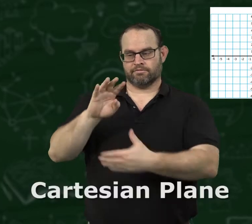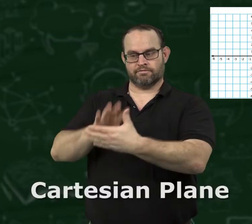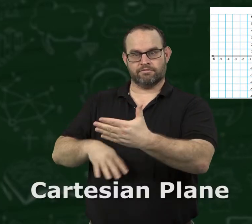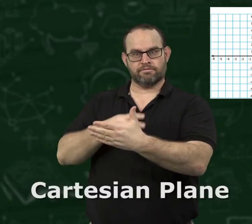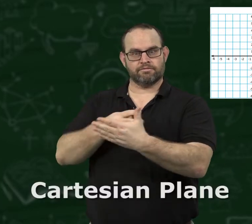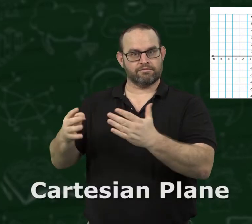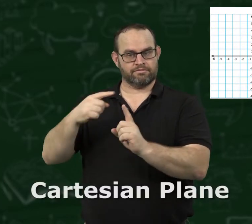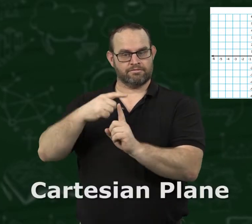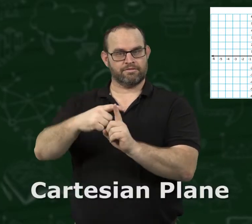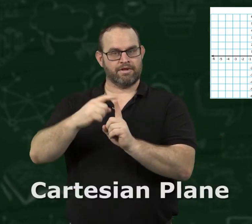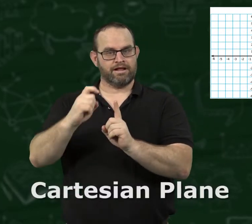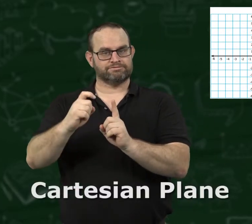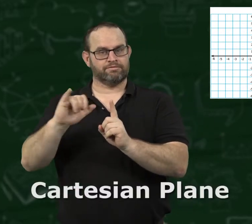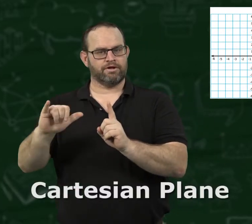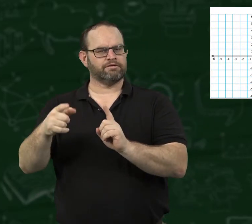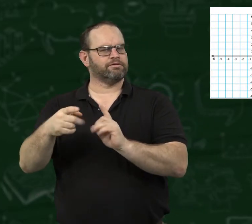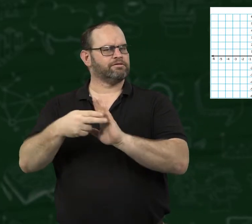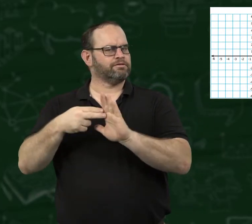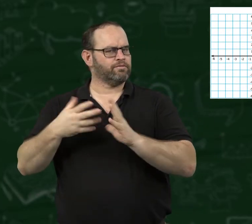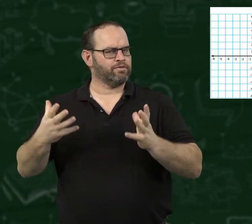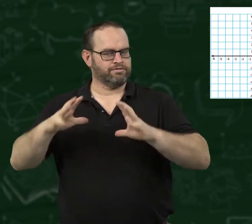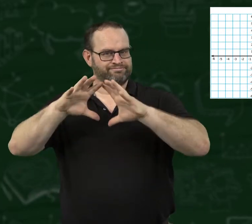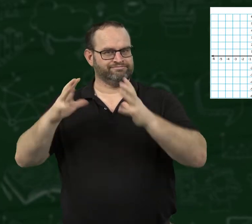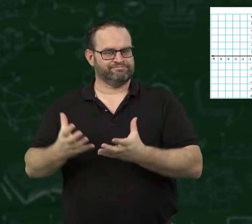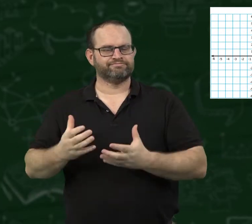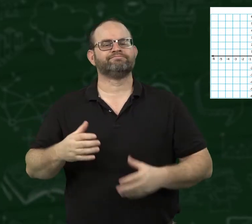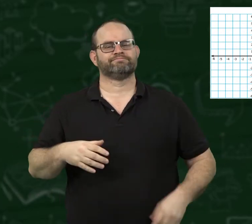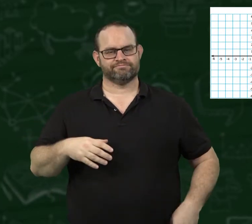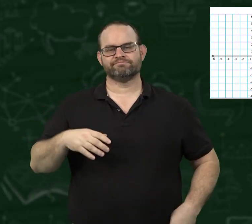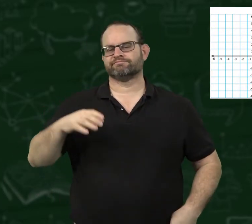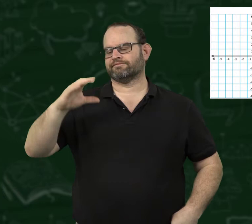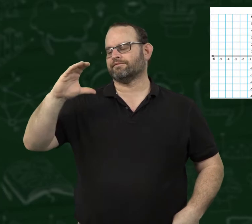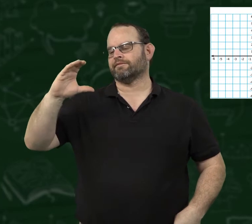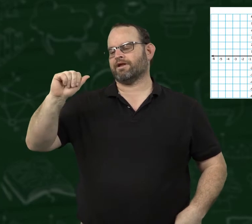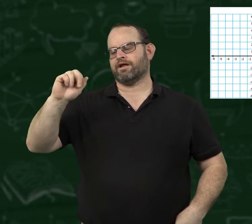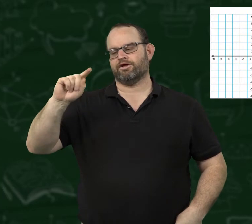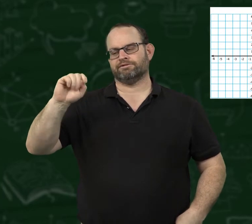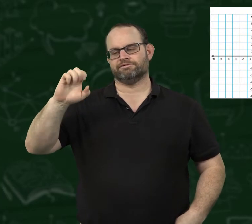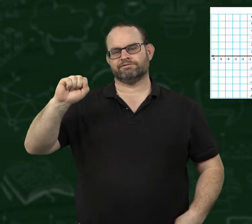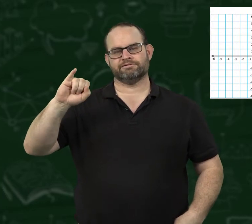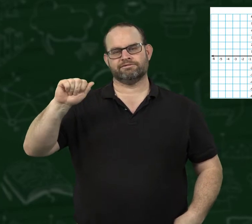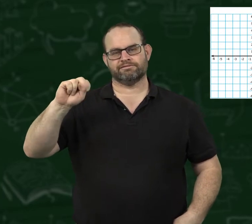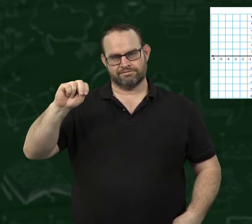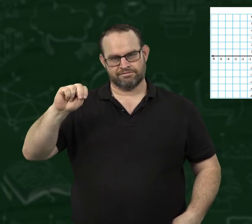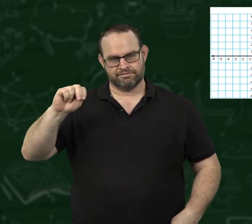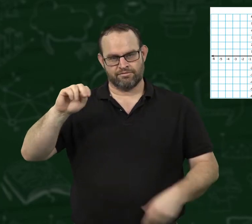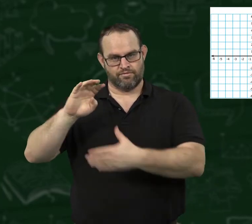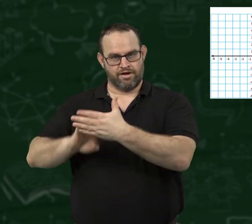The name Cartesian plane was named after René Descartes.